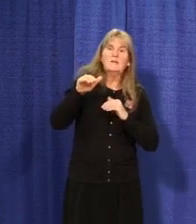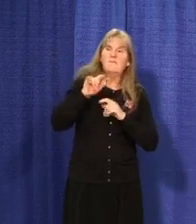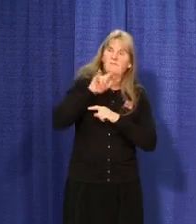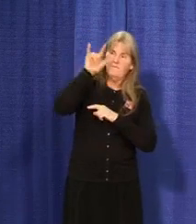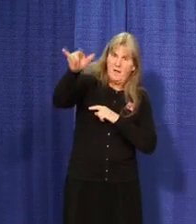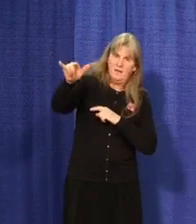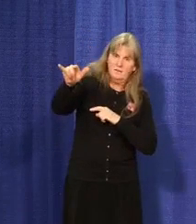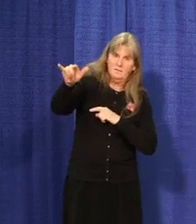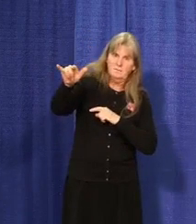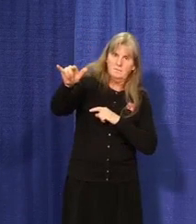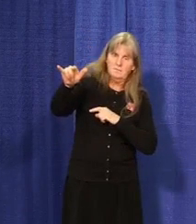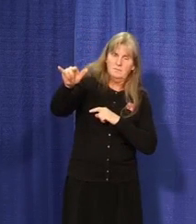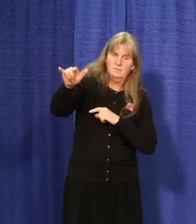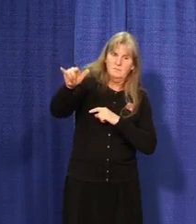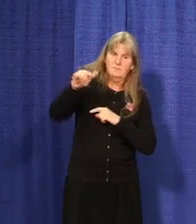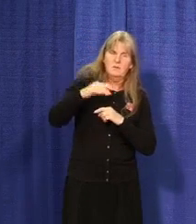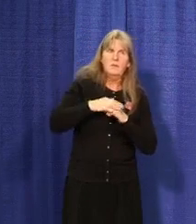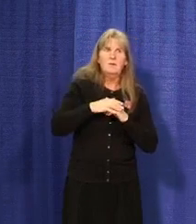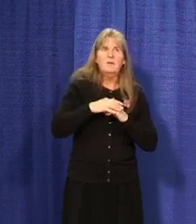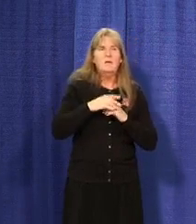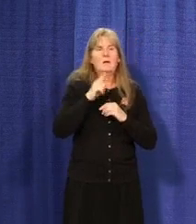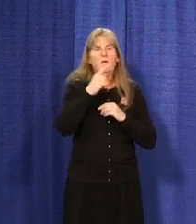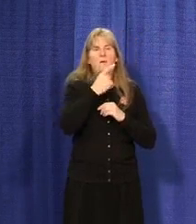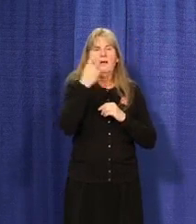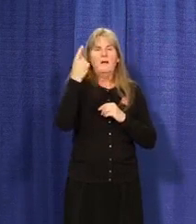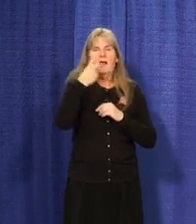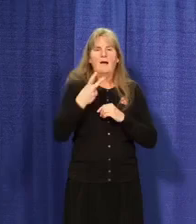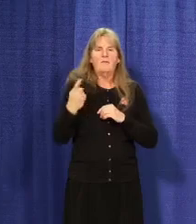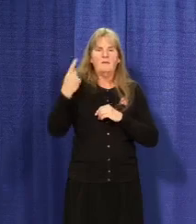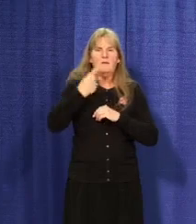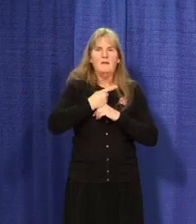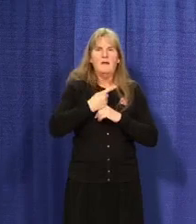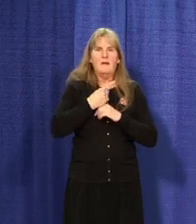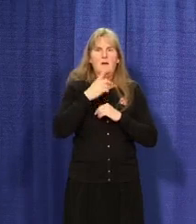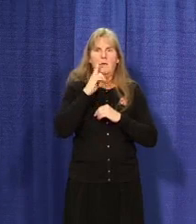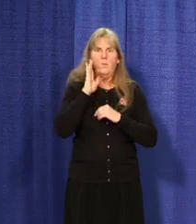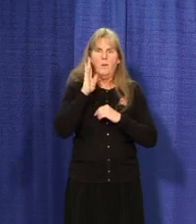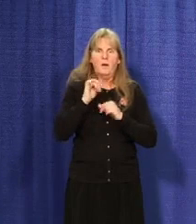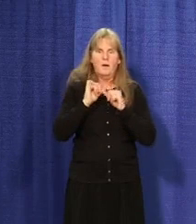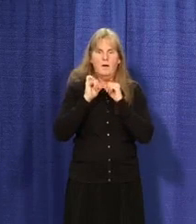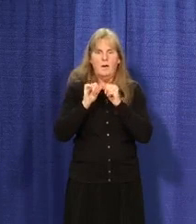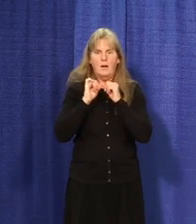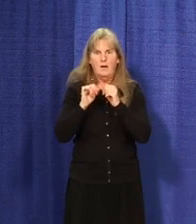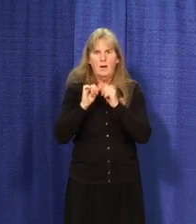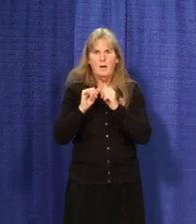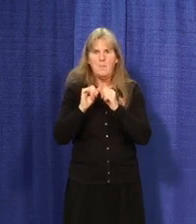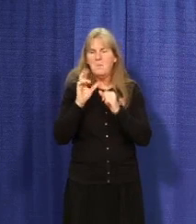And of course, I am not saying a day and a half is the expectation from now on. That was really all the stars on